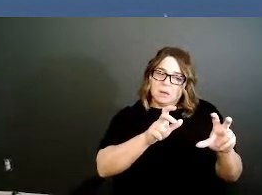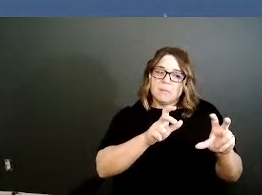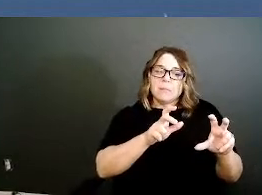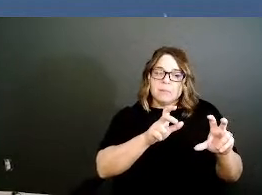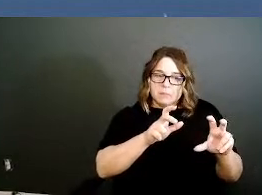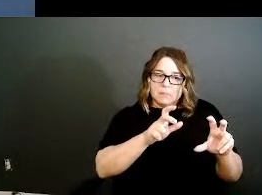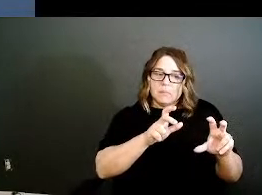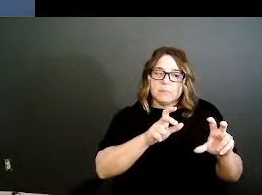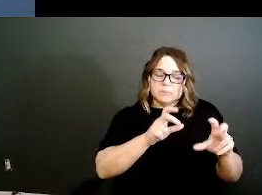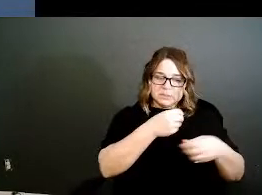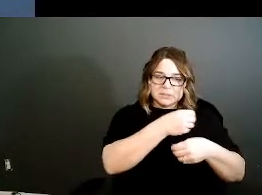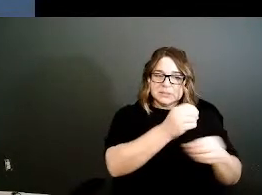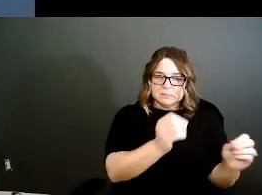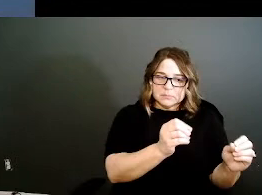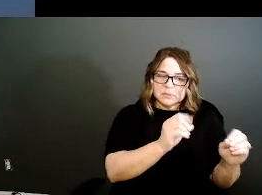≫ COUNCIL PRESIDENT BENDER: THANK YOU.